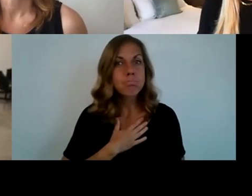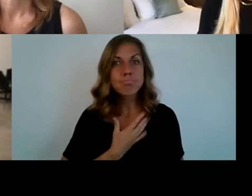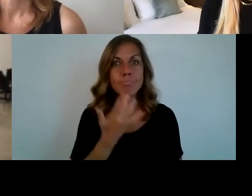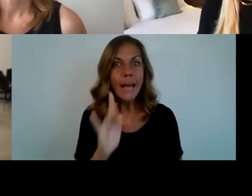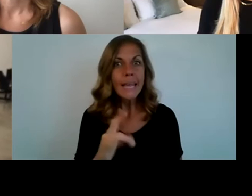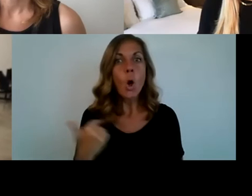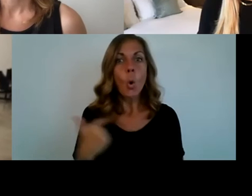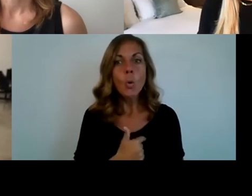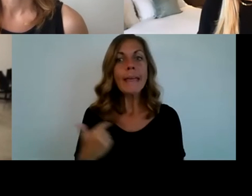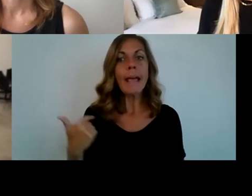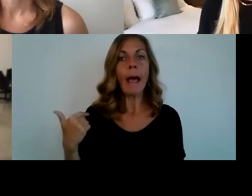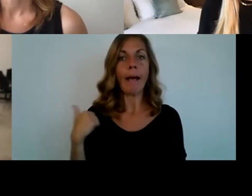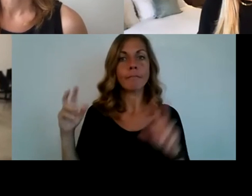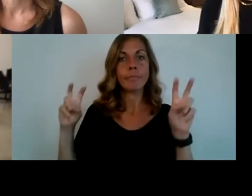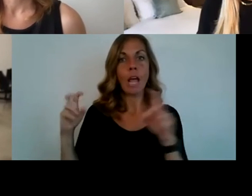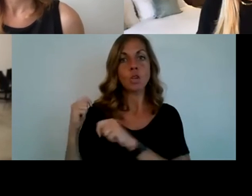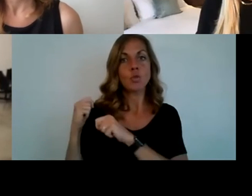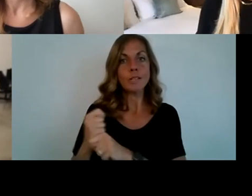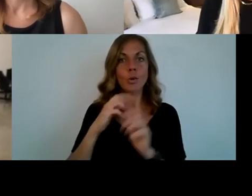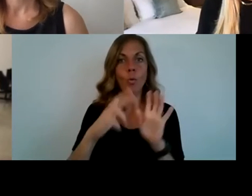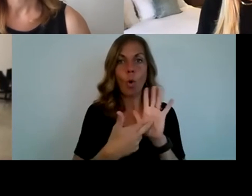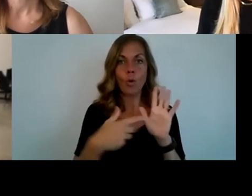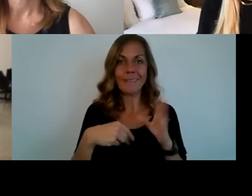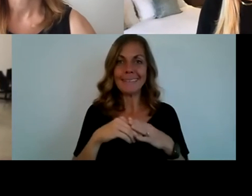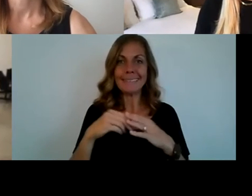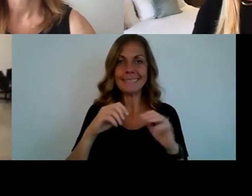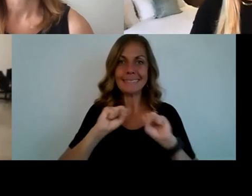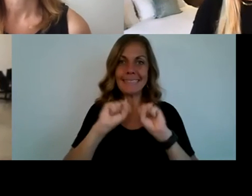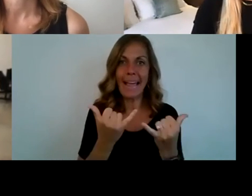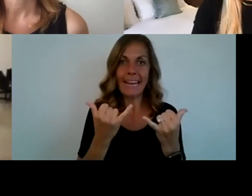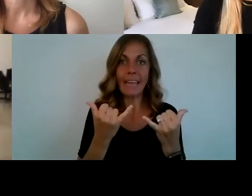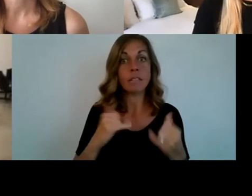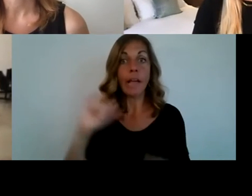roles in society. Whether it was government or media. Dropped the ball in a lot of ways